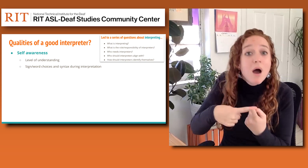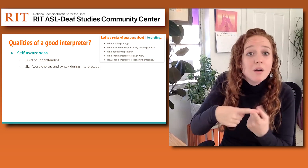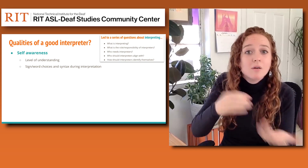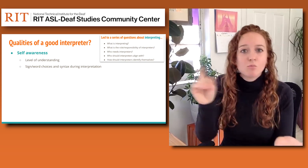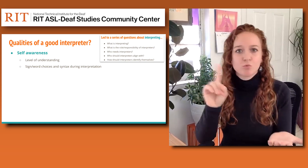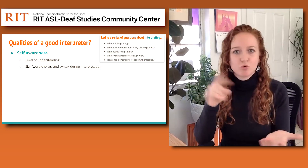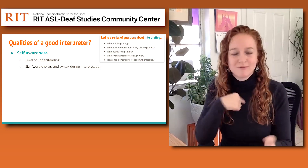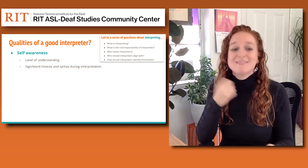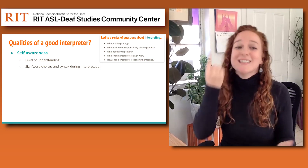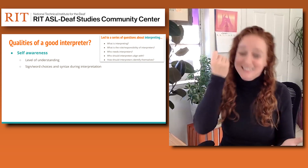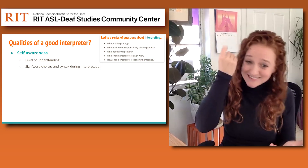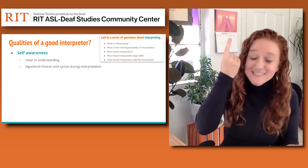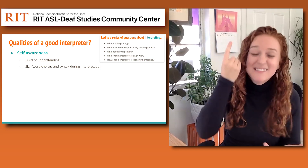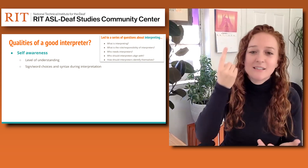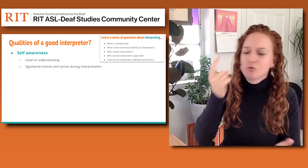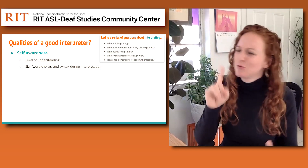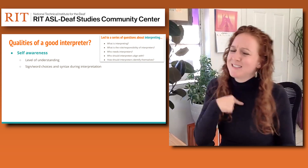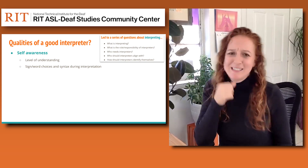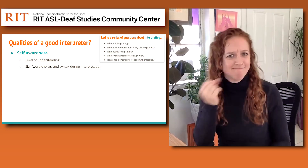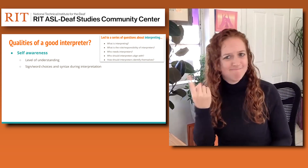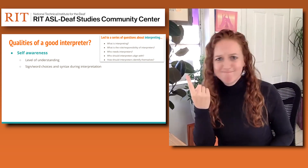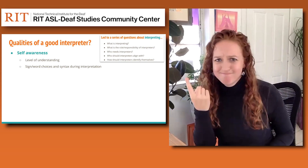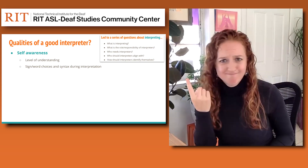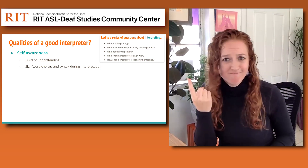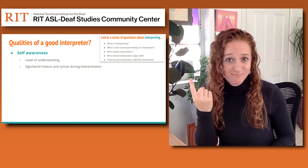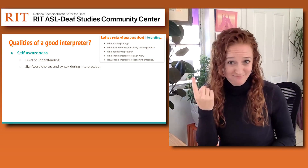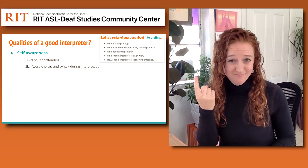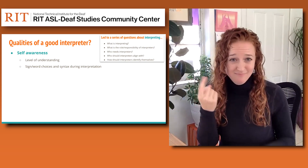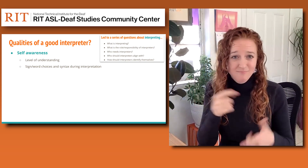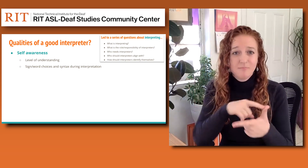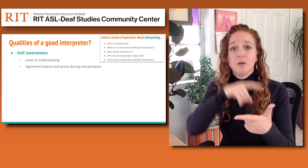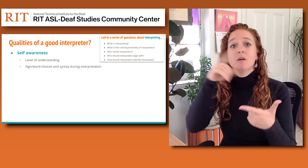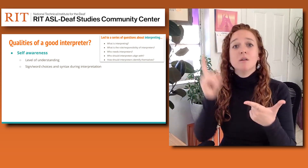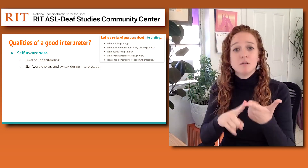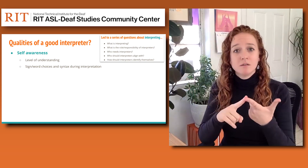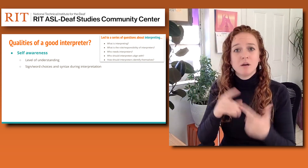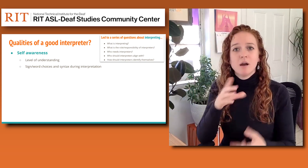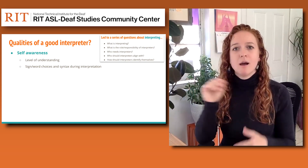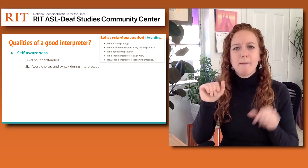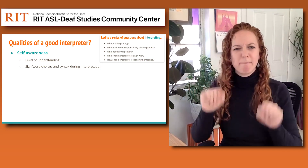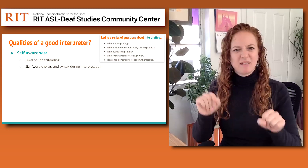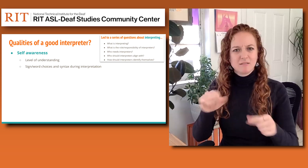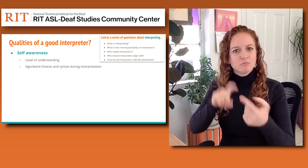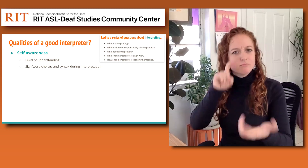When they are out of their depth, they will tell you. When they don't understand, they will tell you.